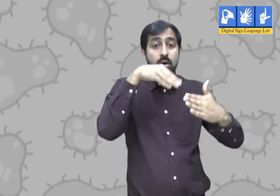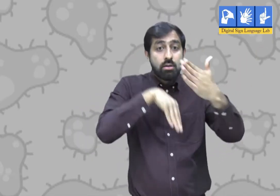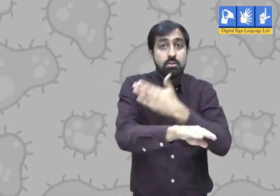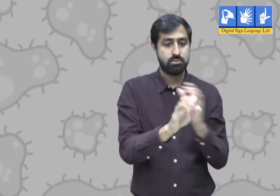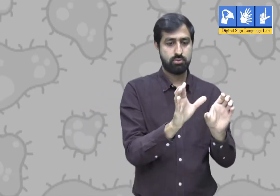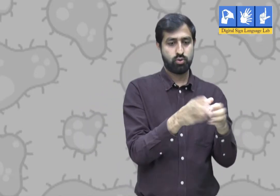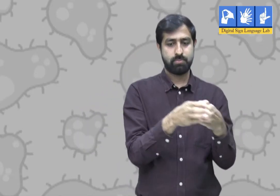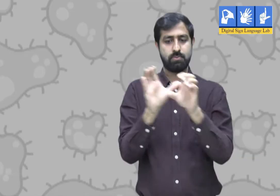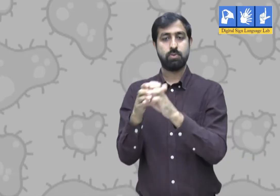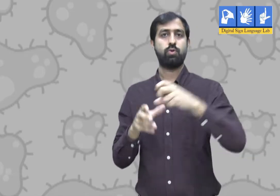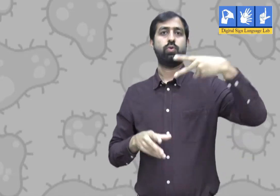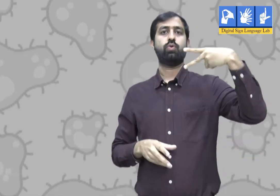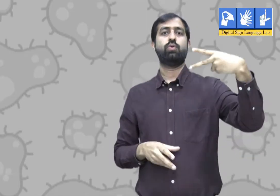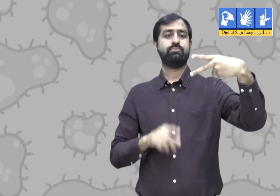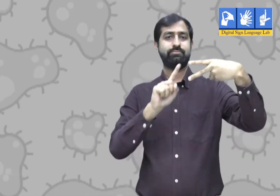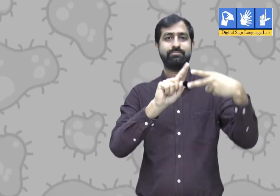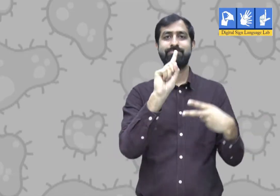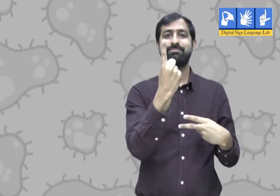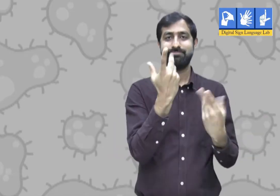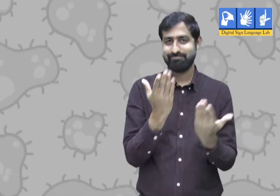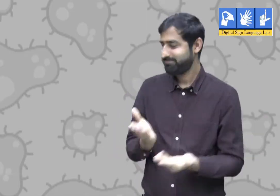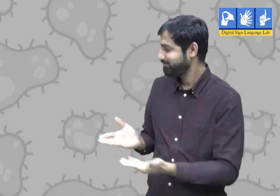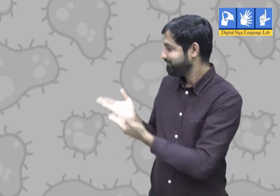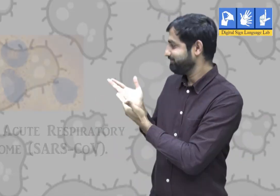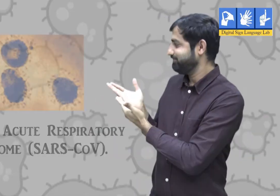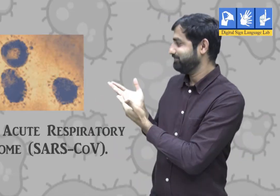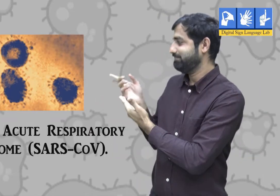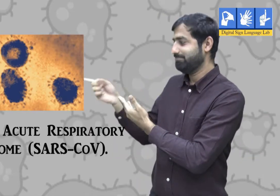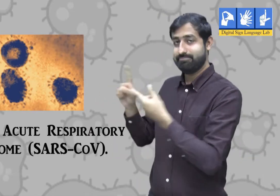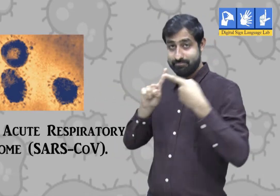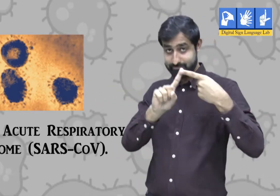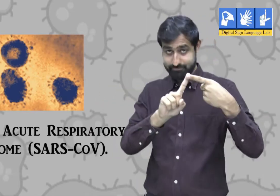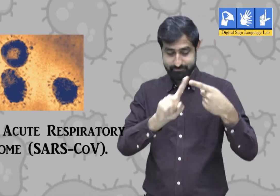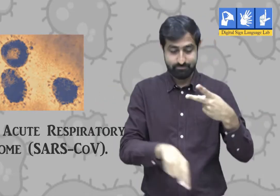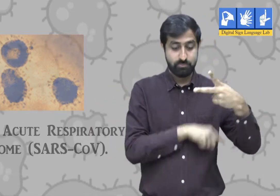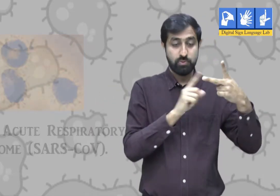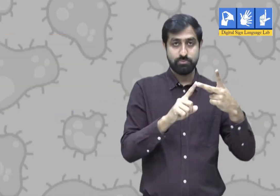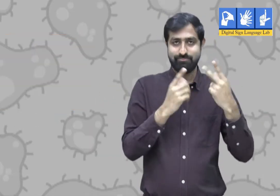There are two group of viruses. The Severe Acute Respiratory Syndrome (SARS-Co V).